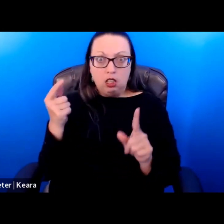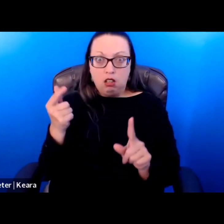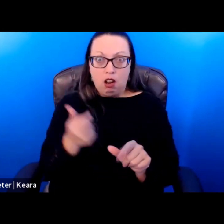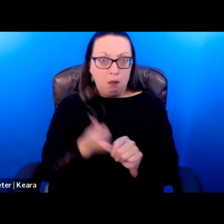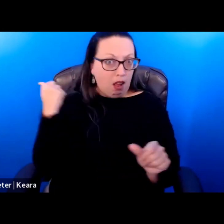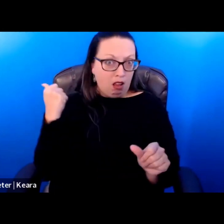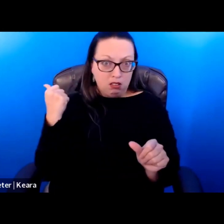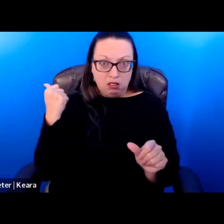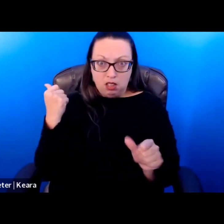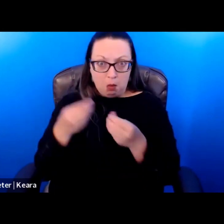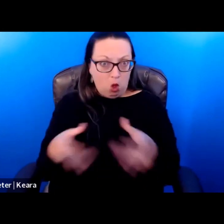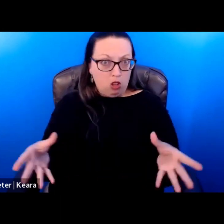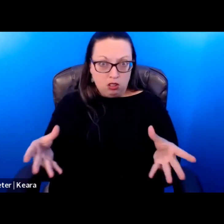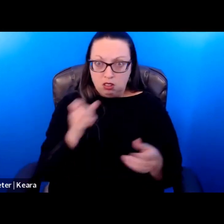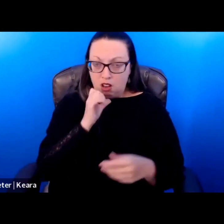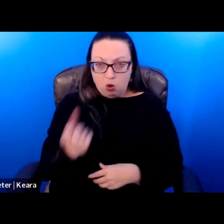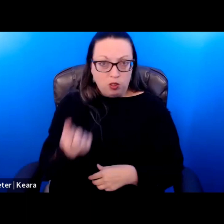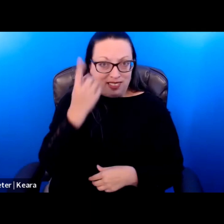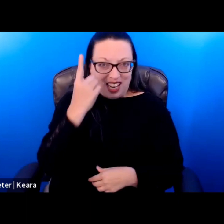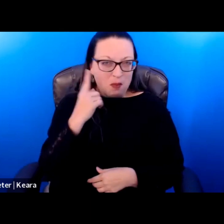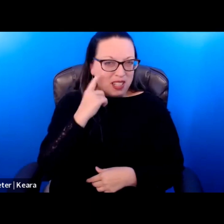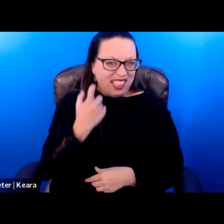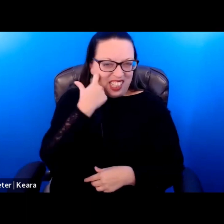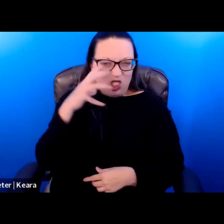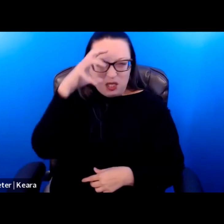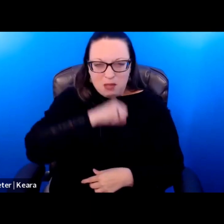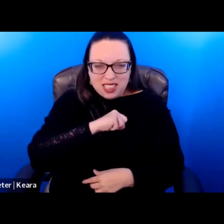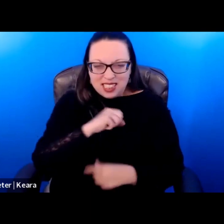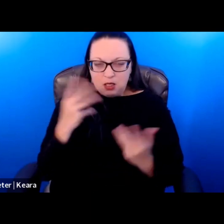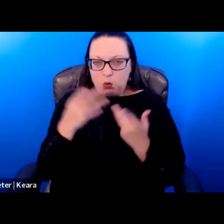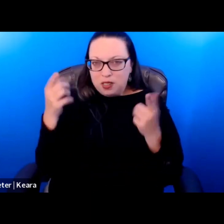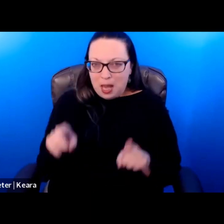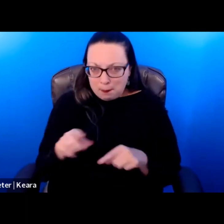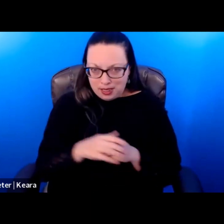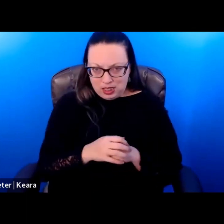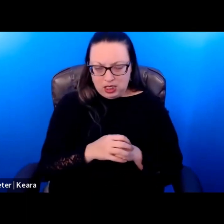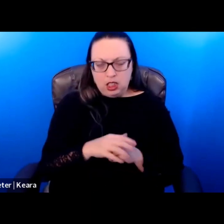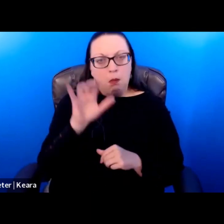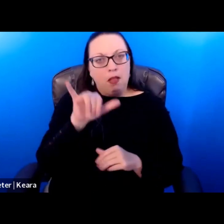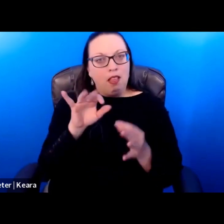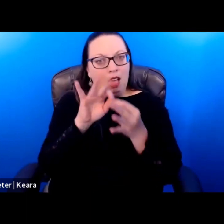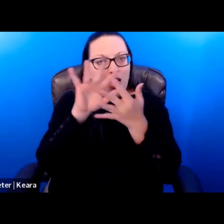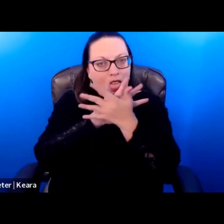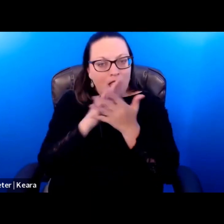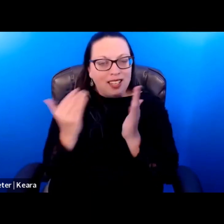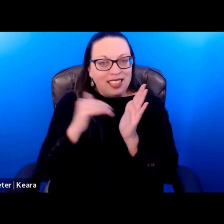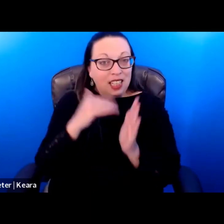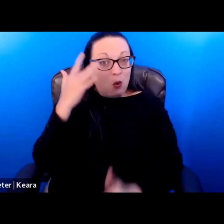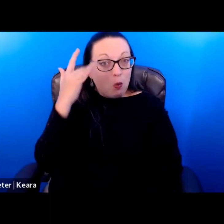understanding what was actually happening in class. But what covered that up for me again, and not knowing that I had a TBI